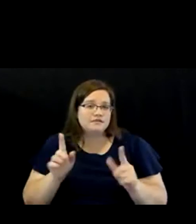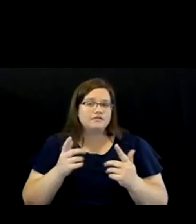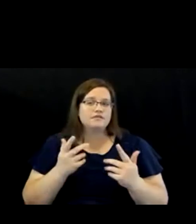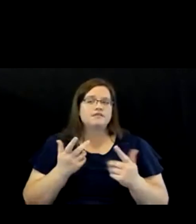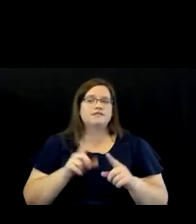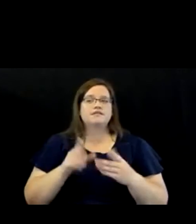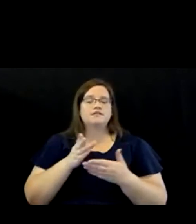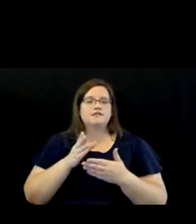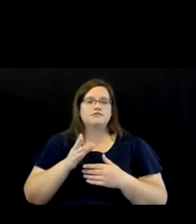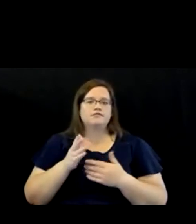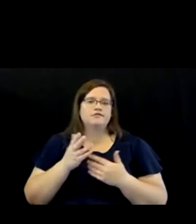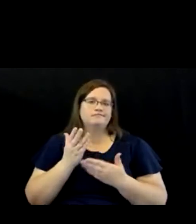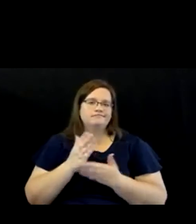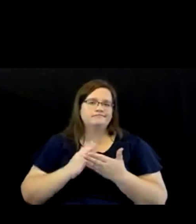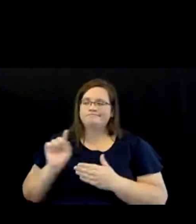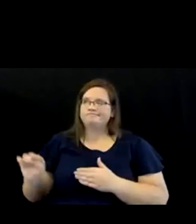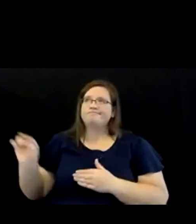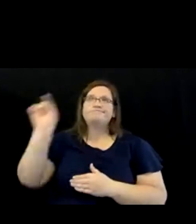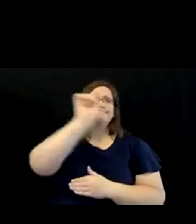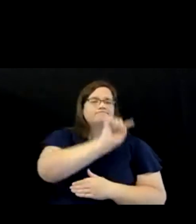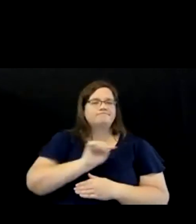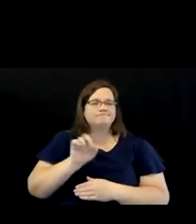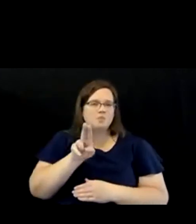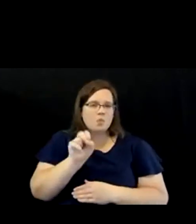country, but that should be addressing racial equity.